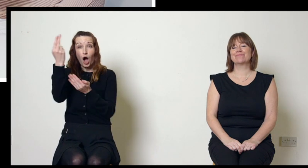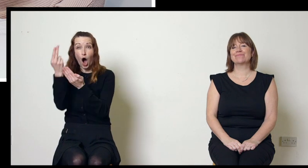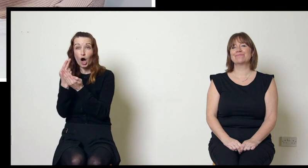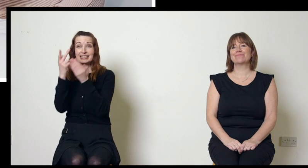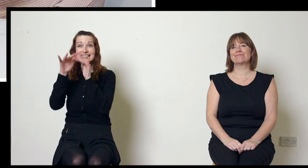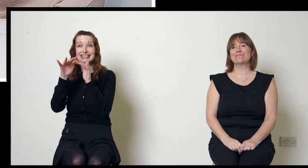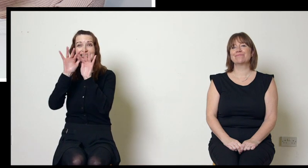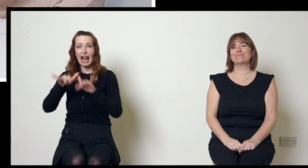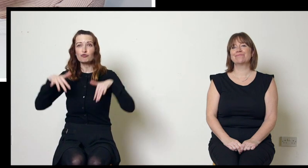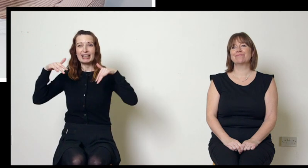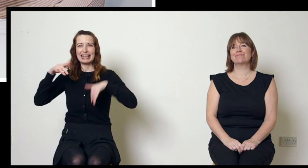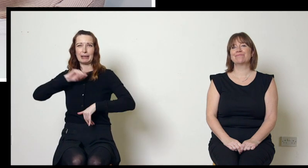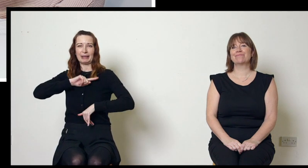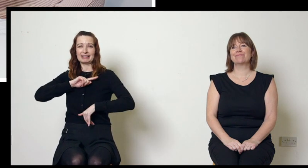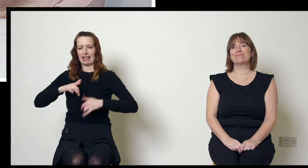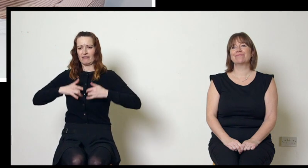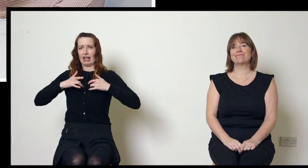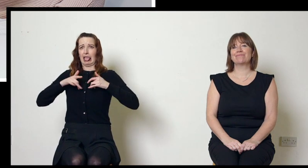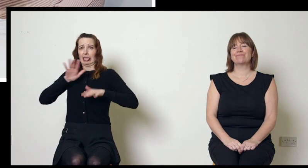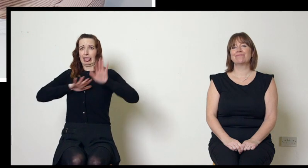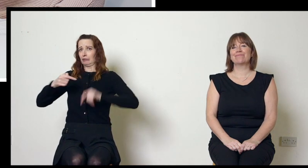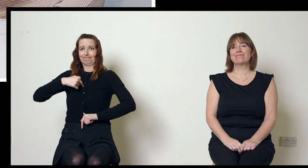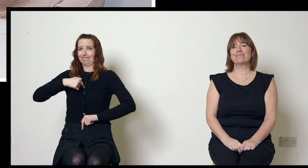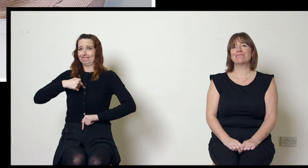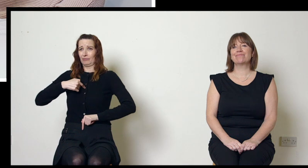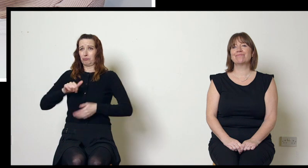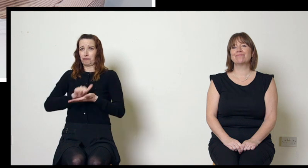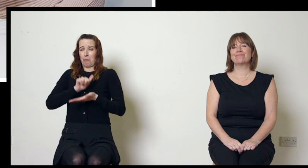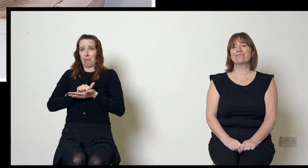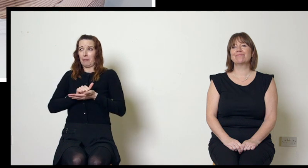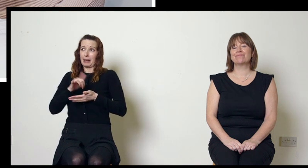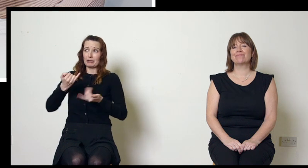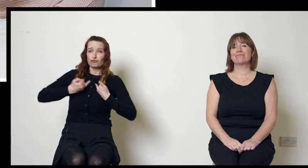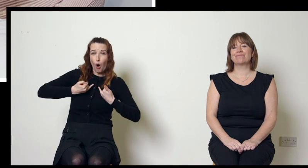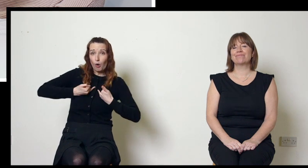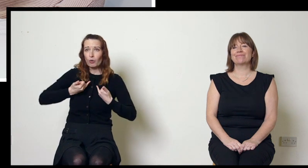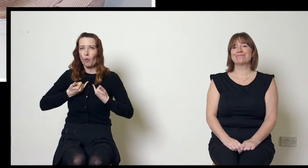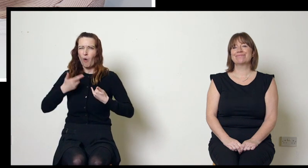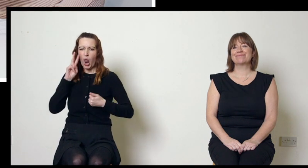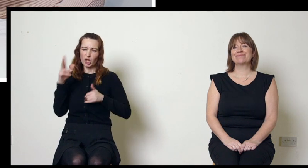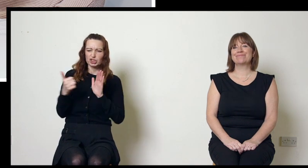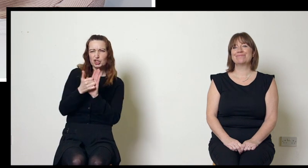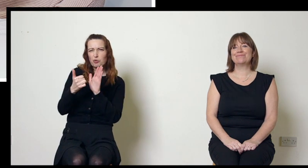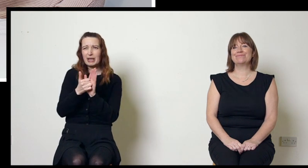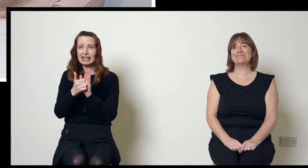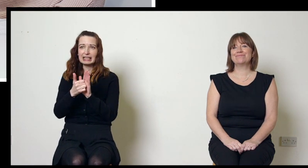arts “arts” because they think it's not for them, or they might get it wrong. They might look like they're stupid or they don't get the joke.